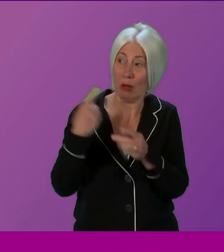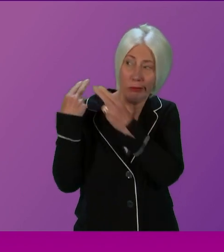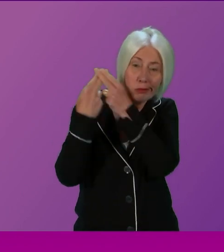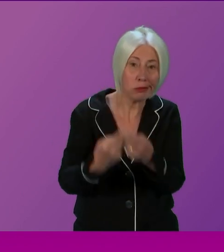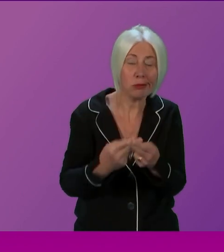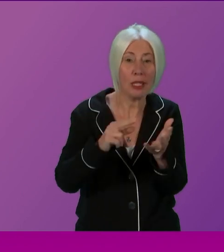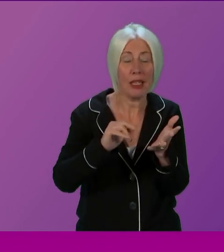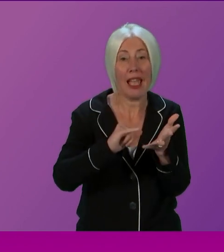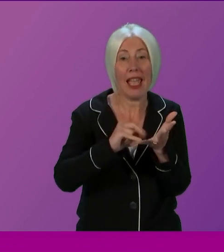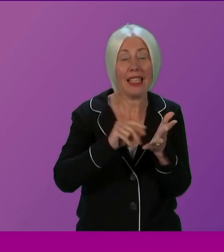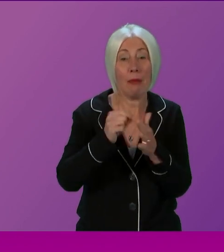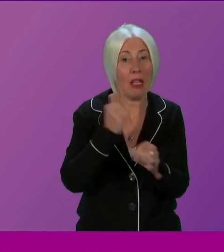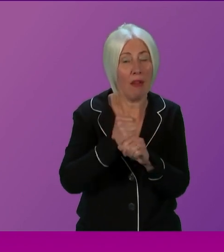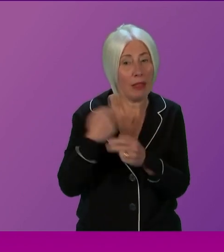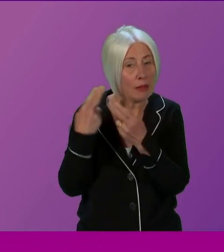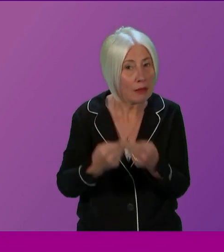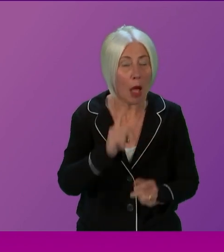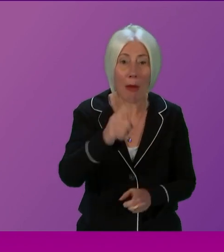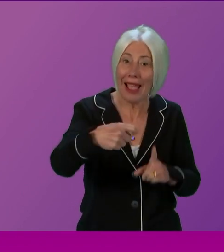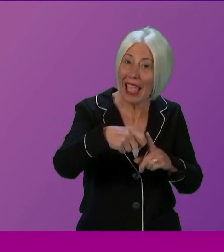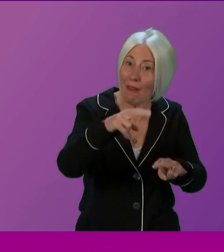However, Kate Forbes has voted